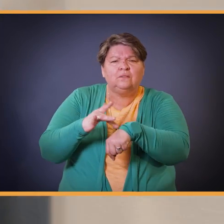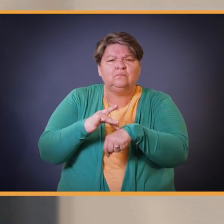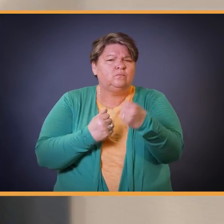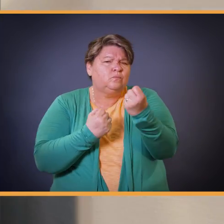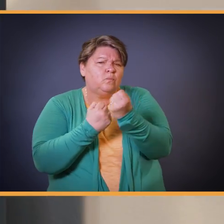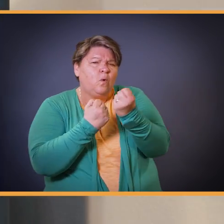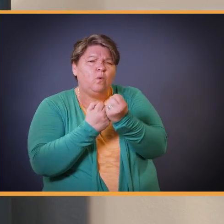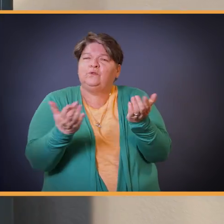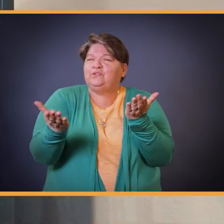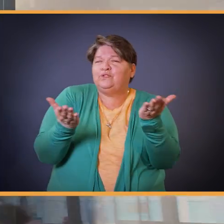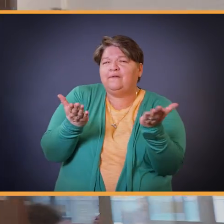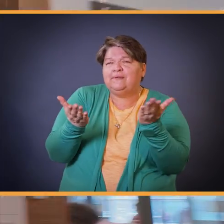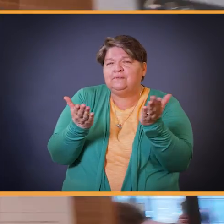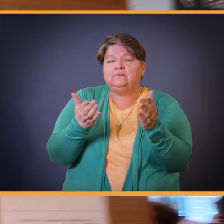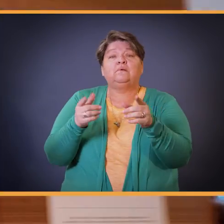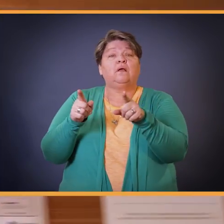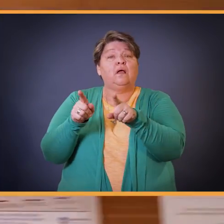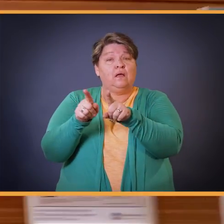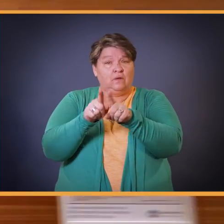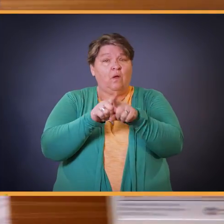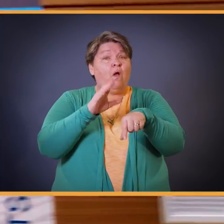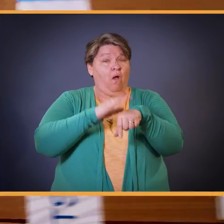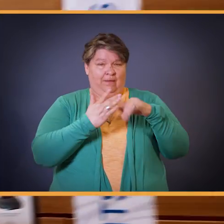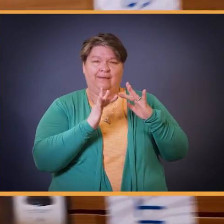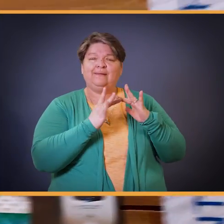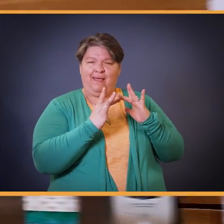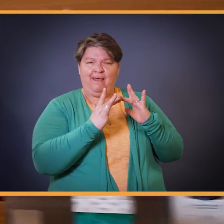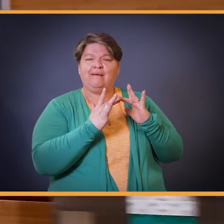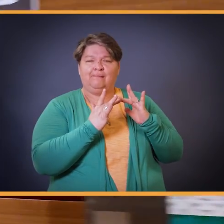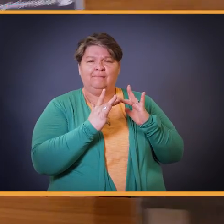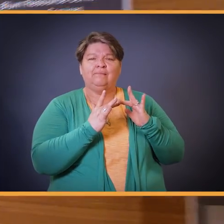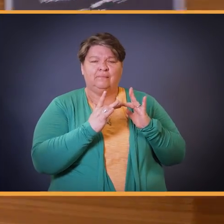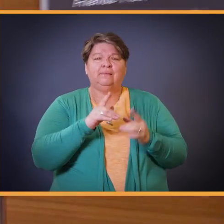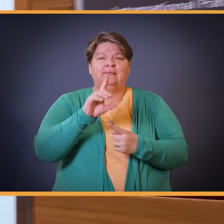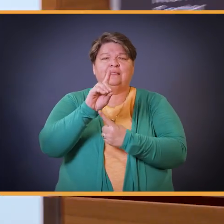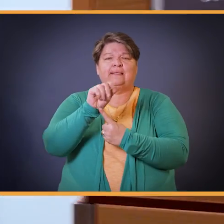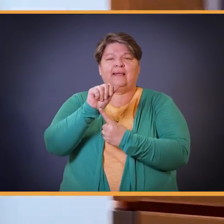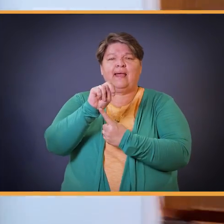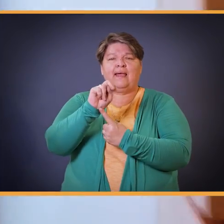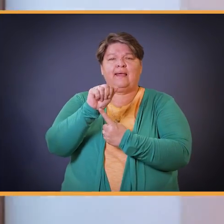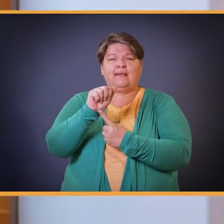or on floor one of the Yawkey building near the parking elevators.